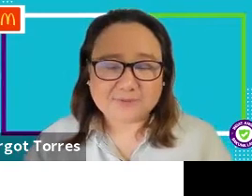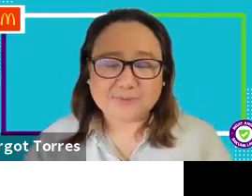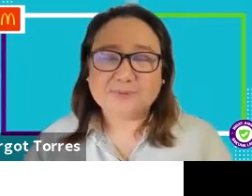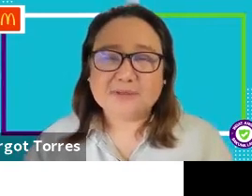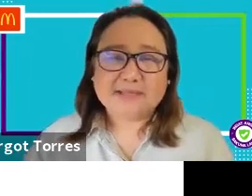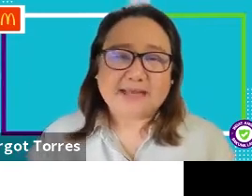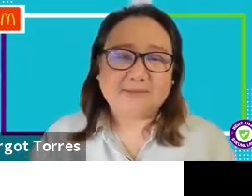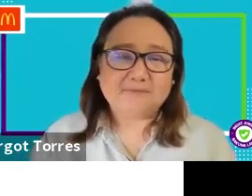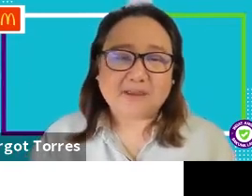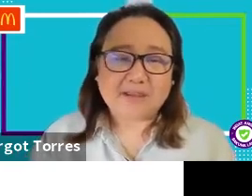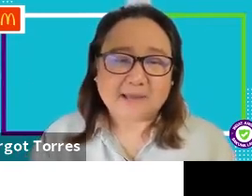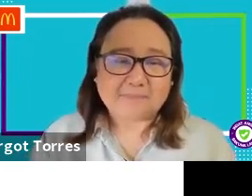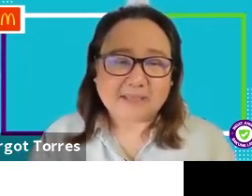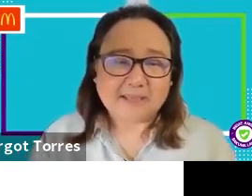So I'm very happy.